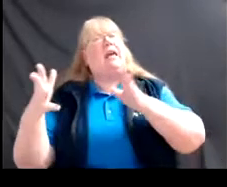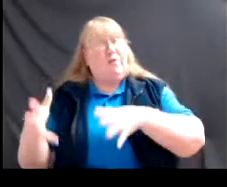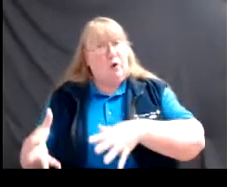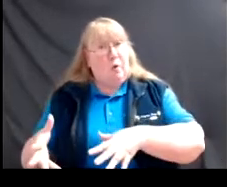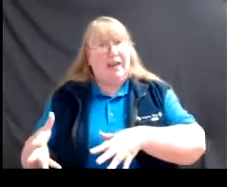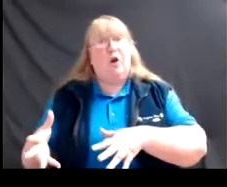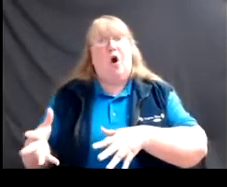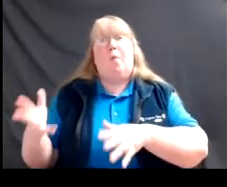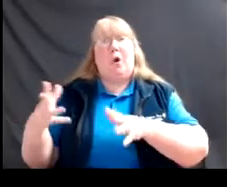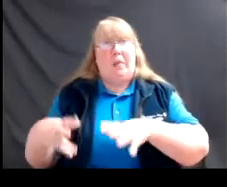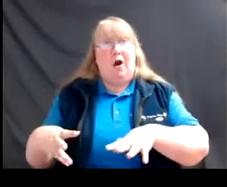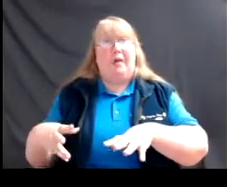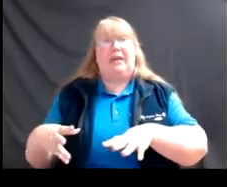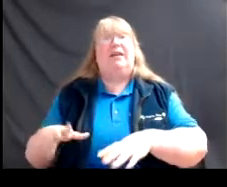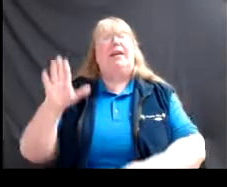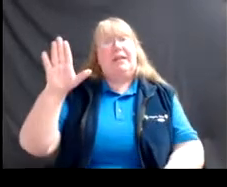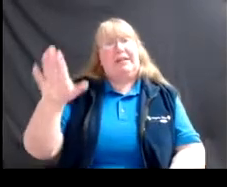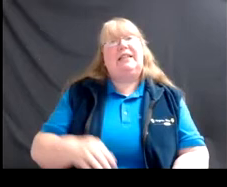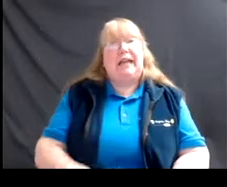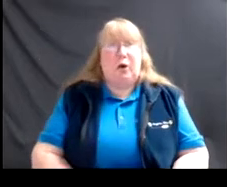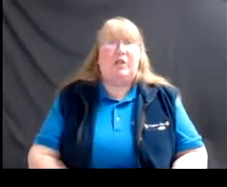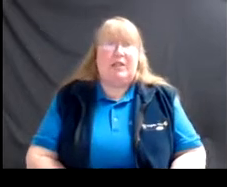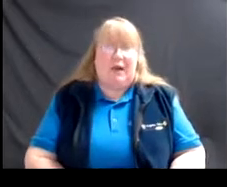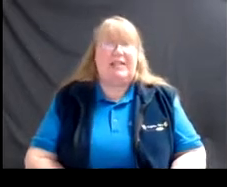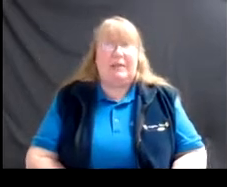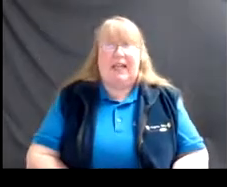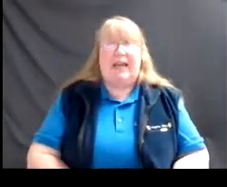If you rent your home or apartment, it is the landlord's responsibility.